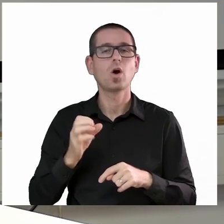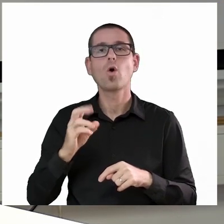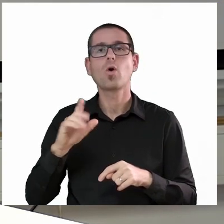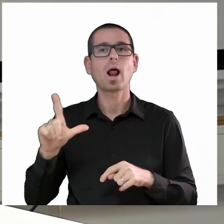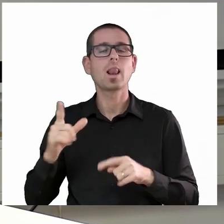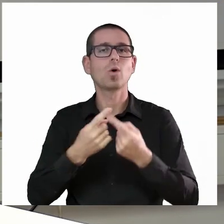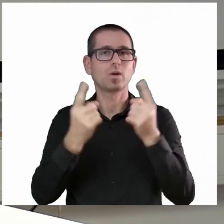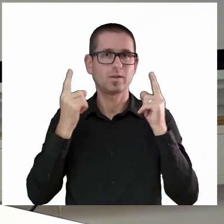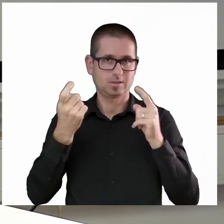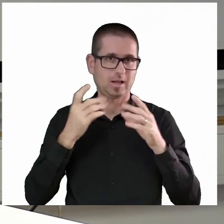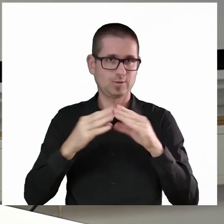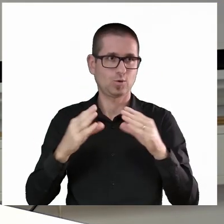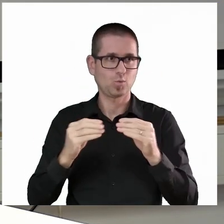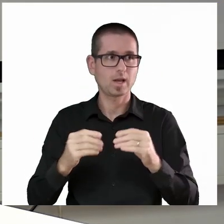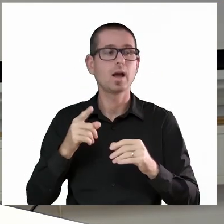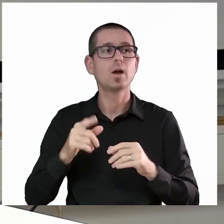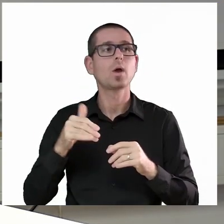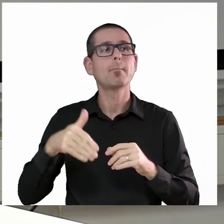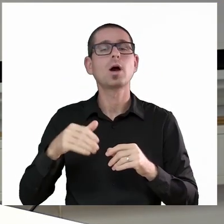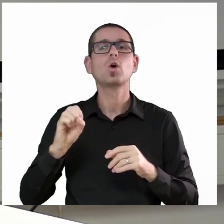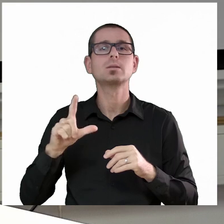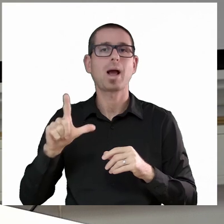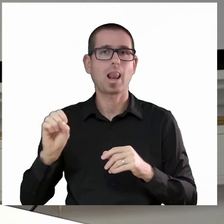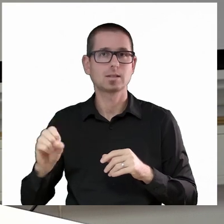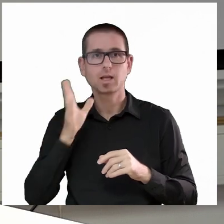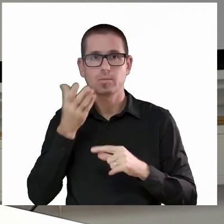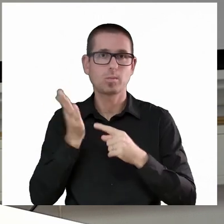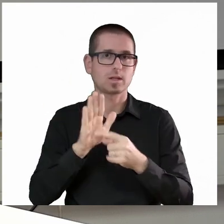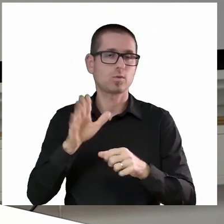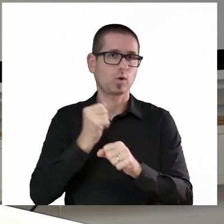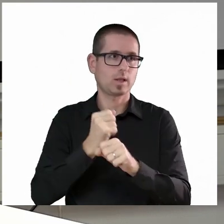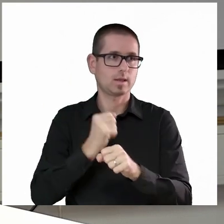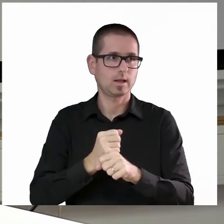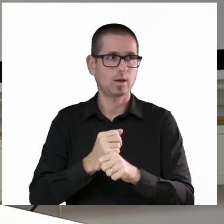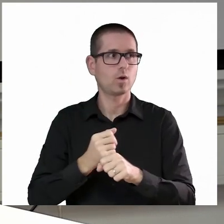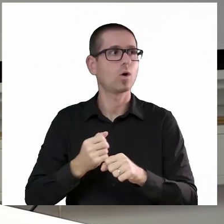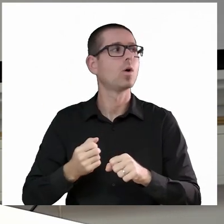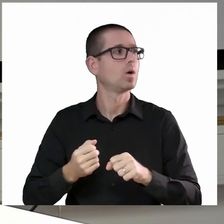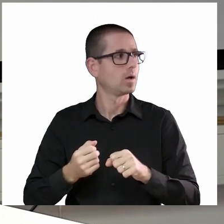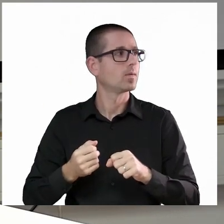from Romania. This is Marius Palas, who's going to present his work on the Moore's Law for education, the need for